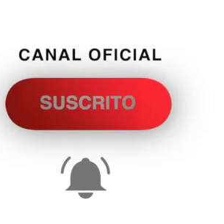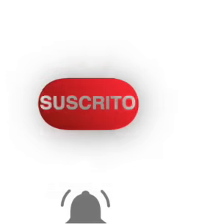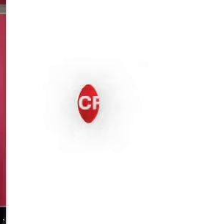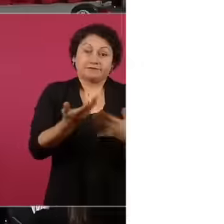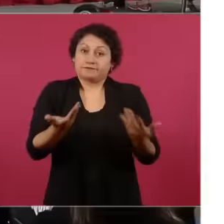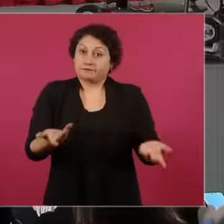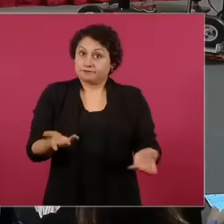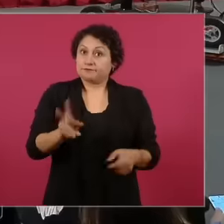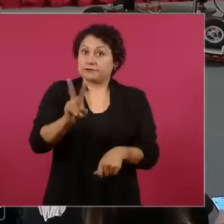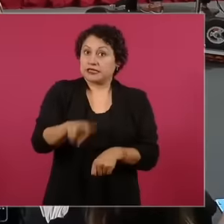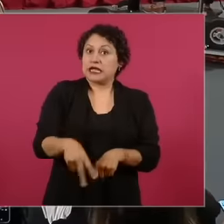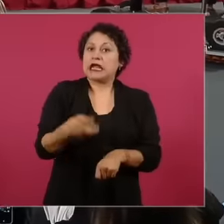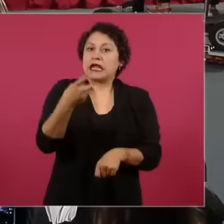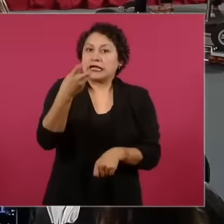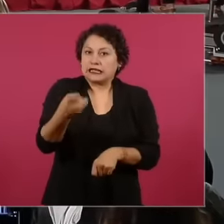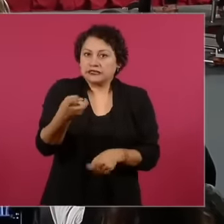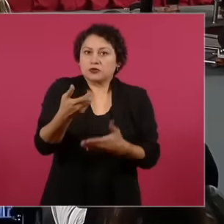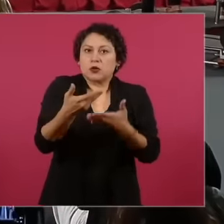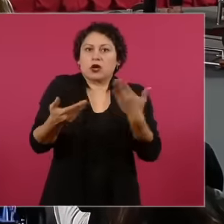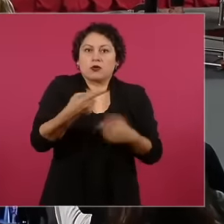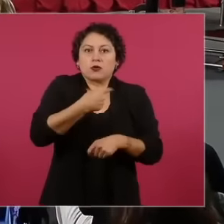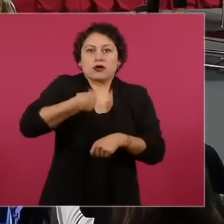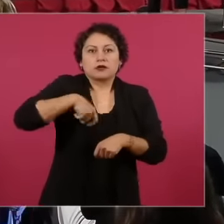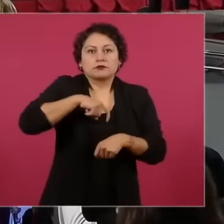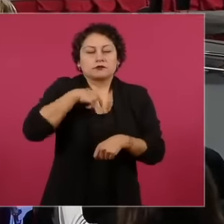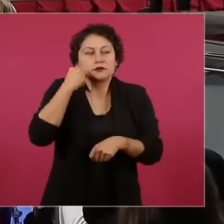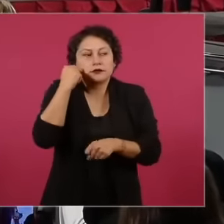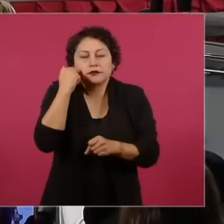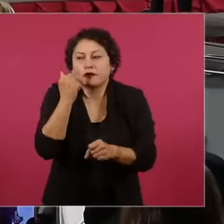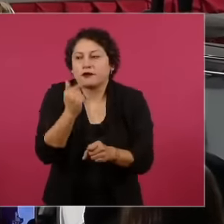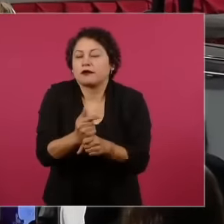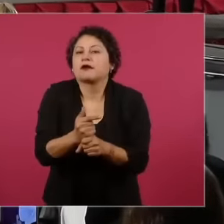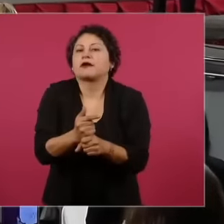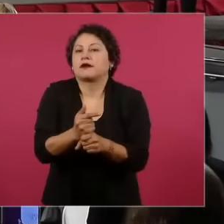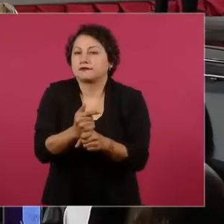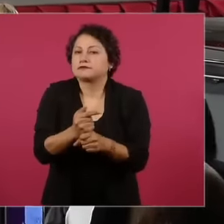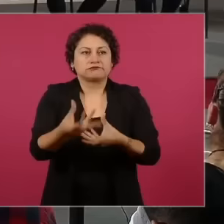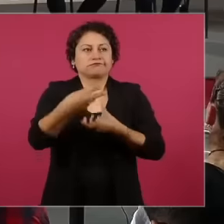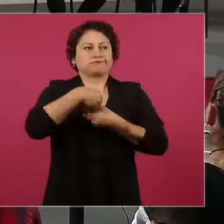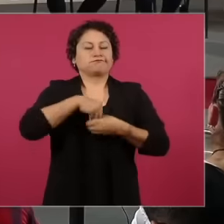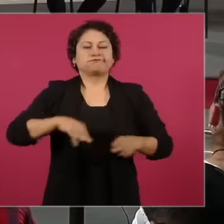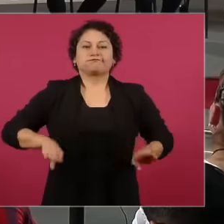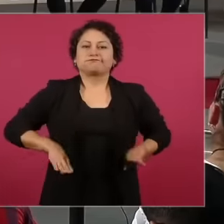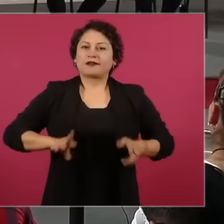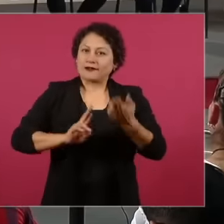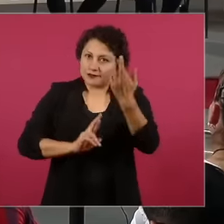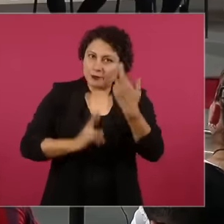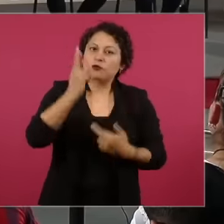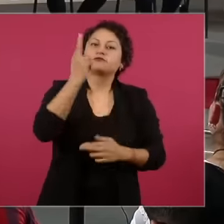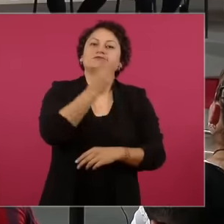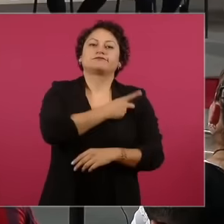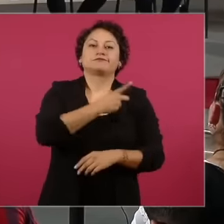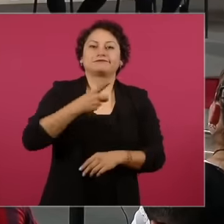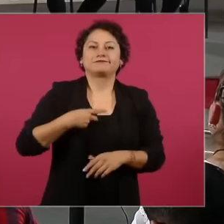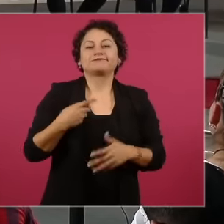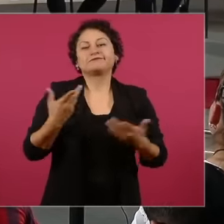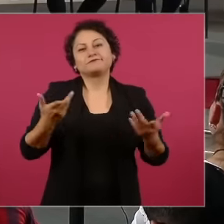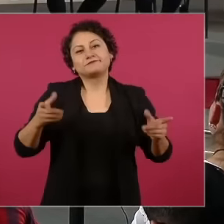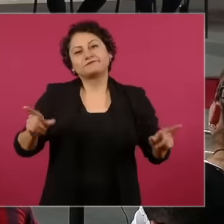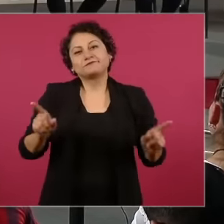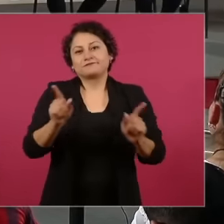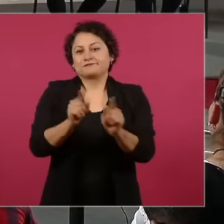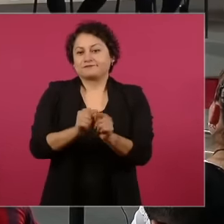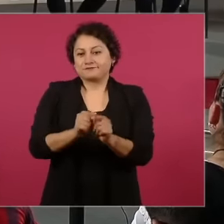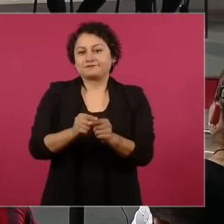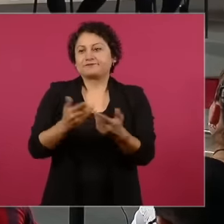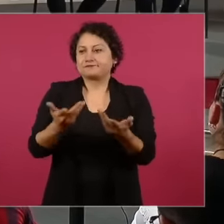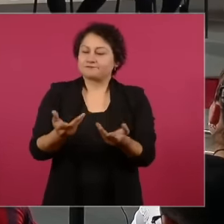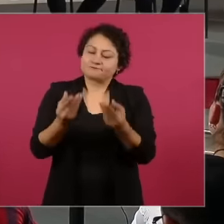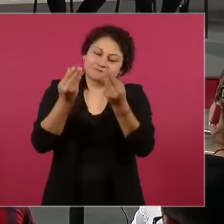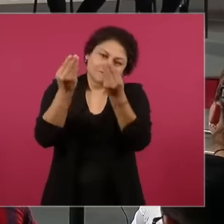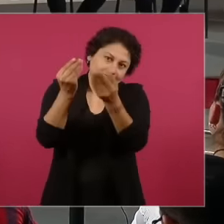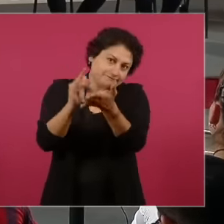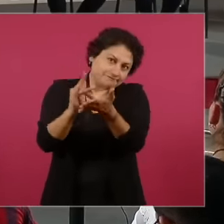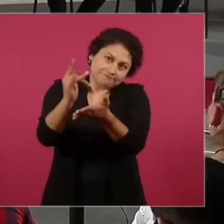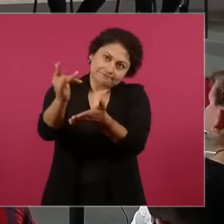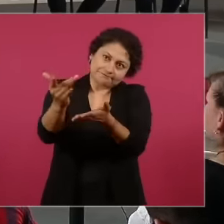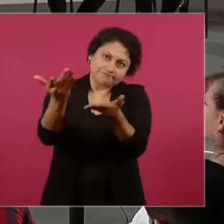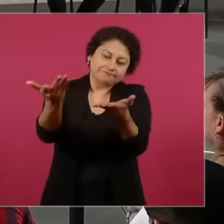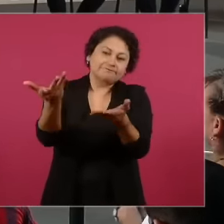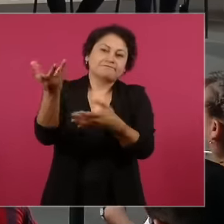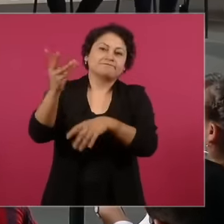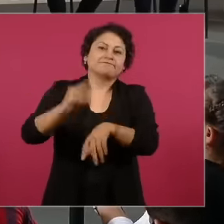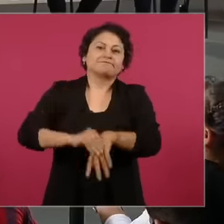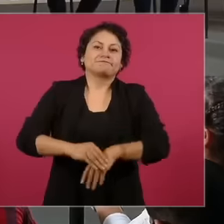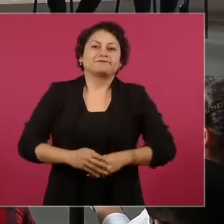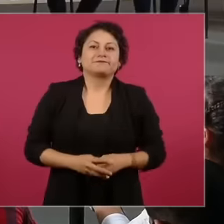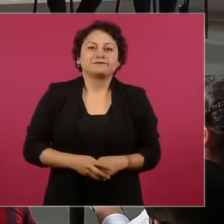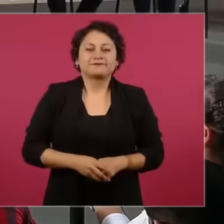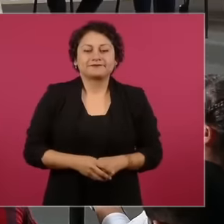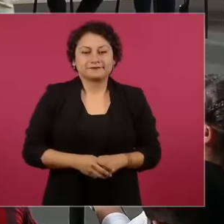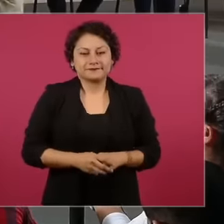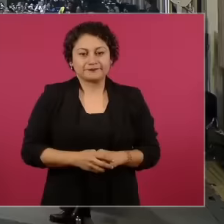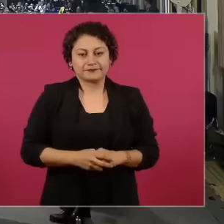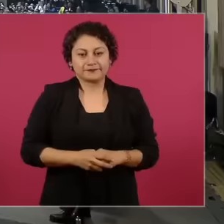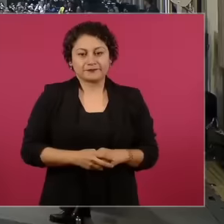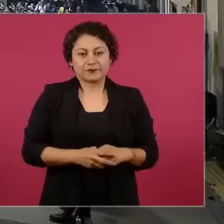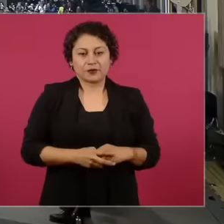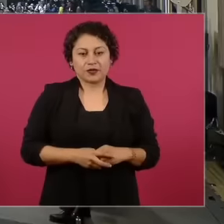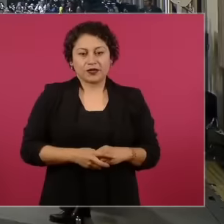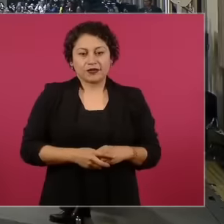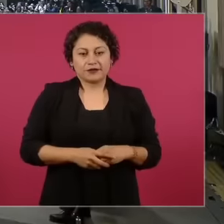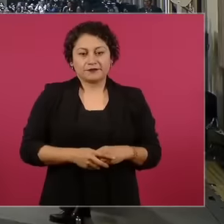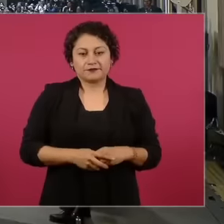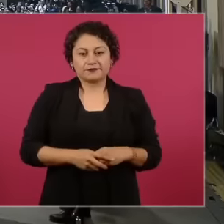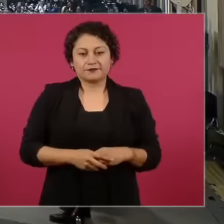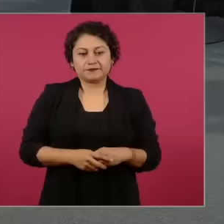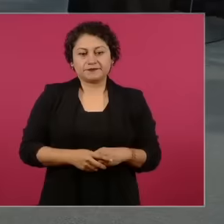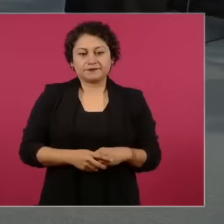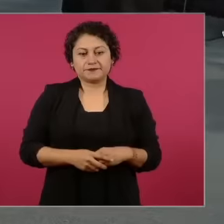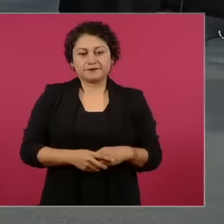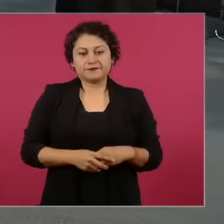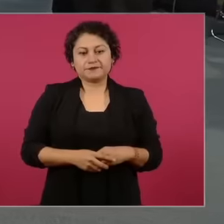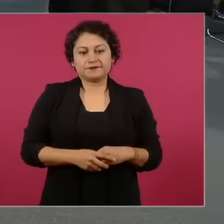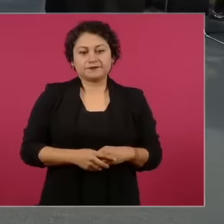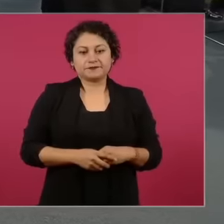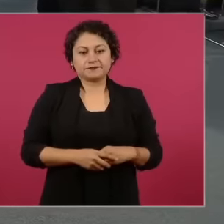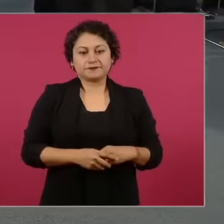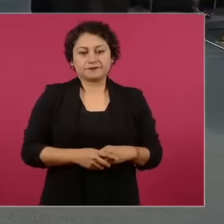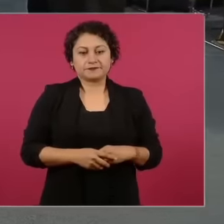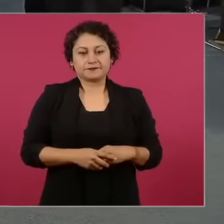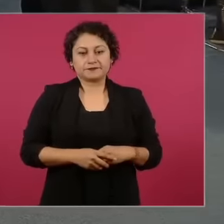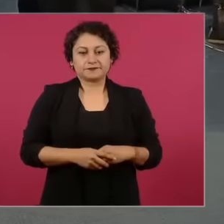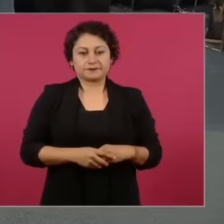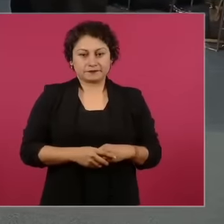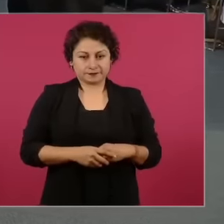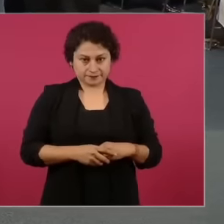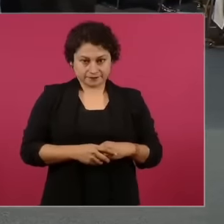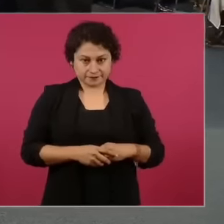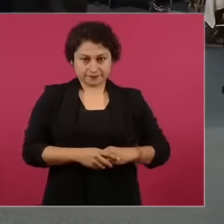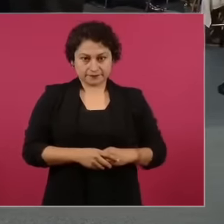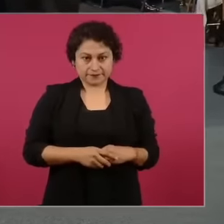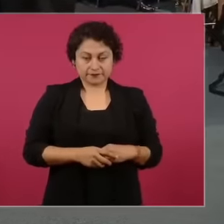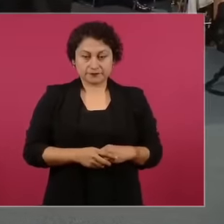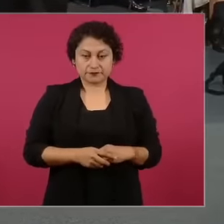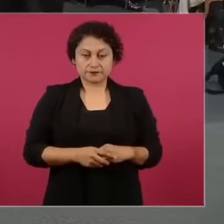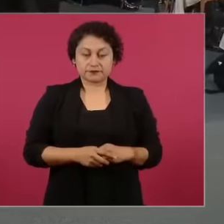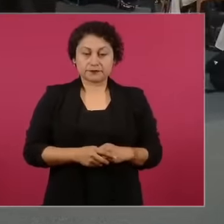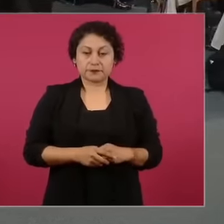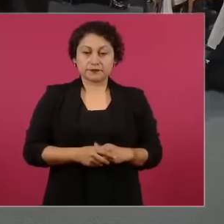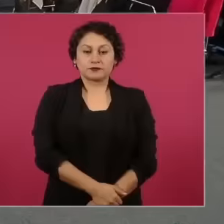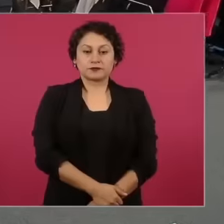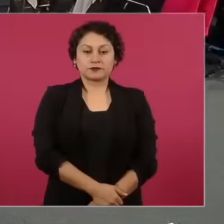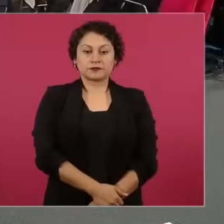today to be able to communicate reality as it is uh I close and let you know. I am infinitely grateful for this space